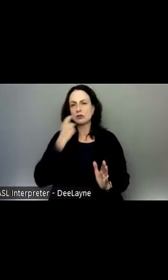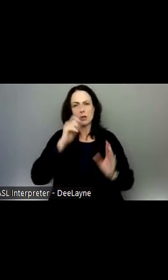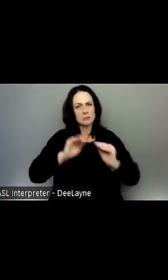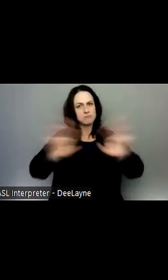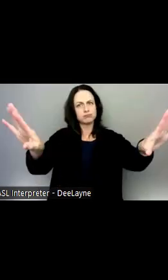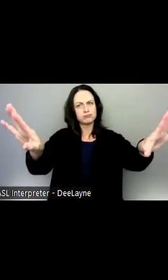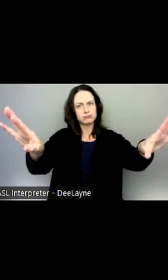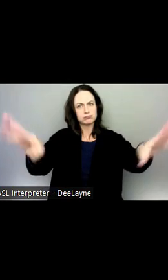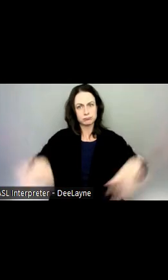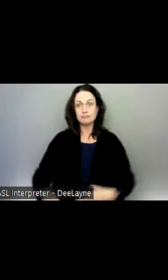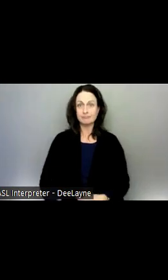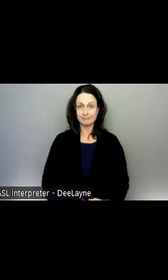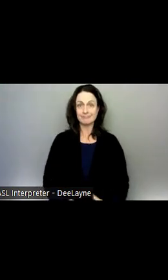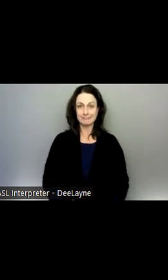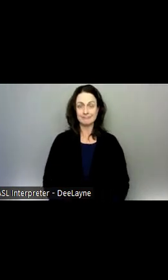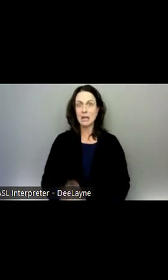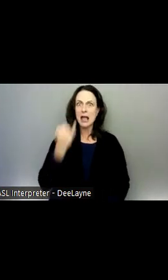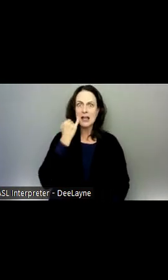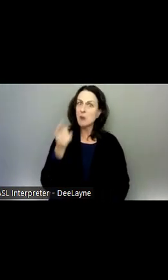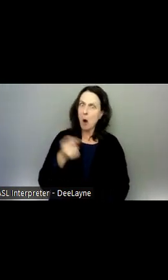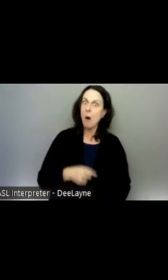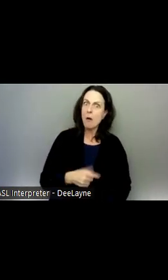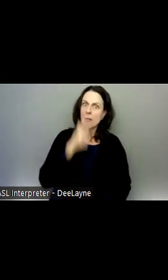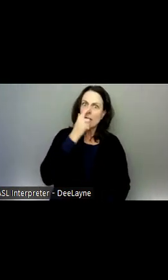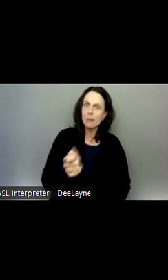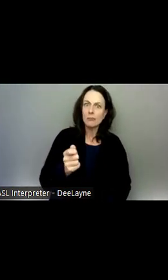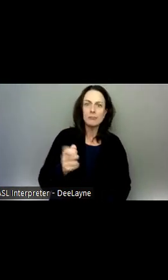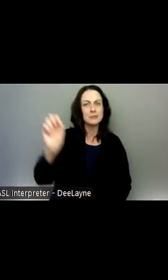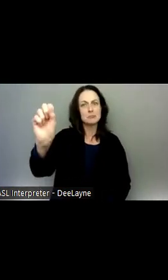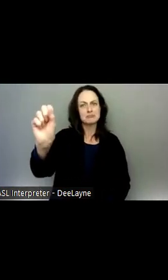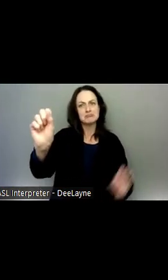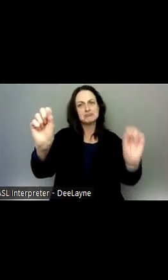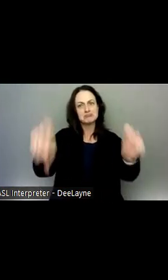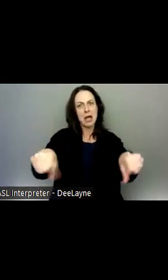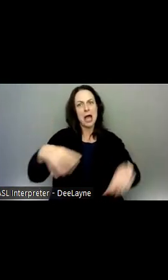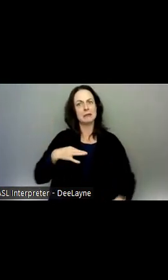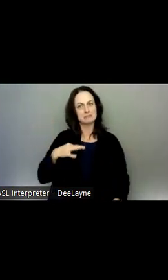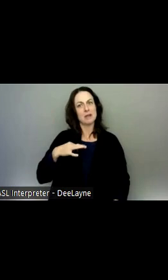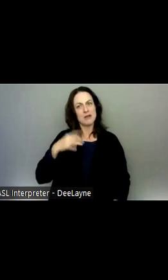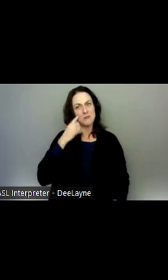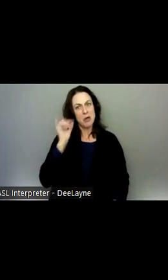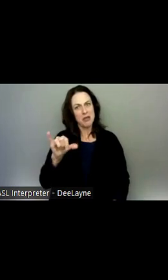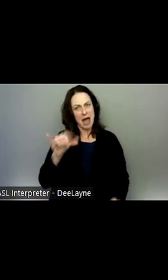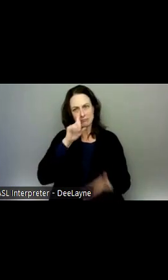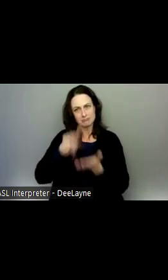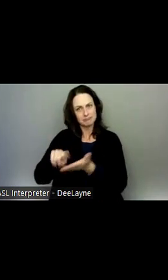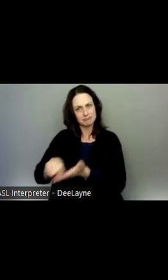So if that's something that appeals to you, you can check into that and apply.